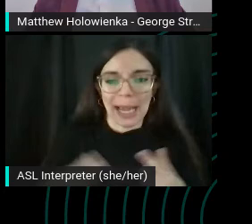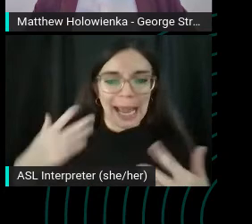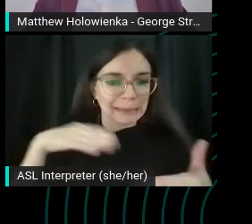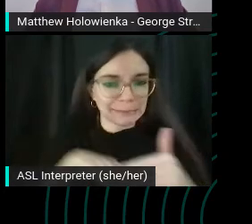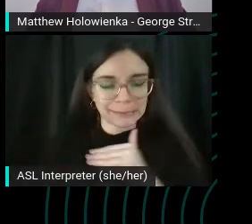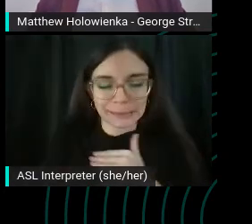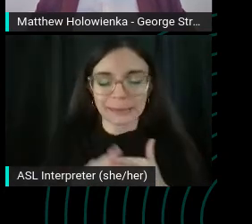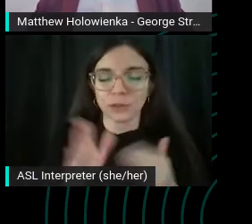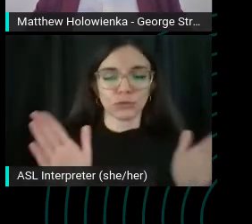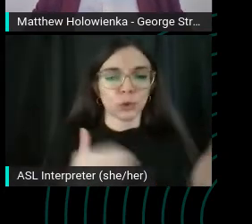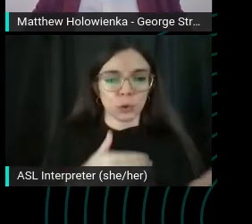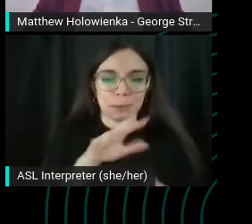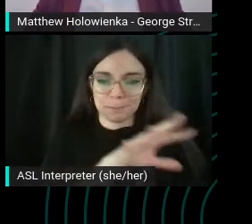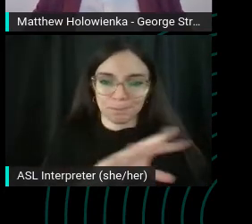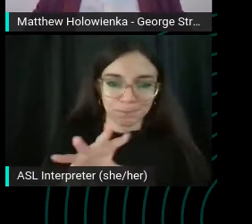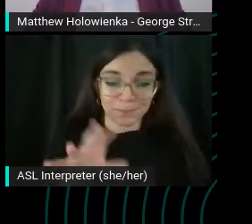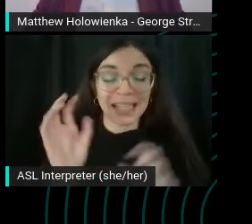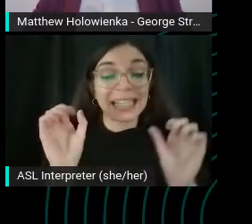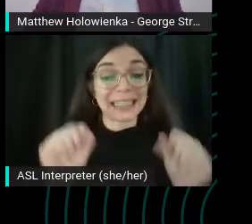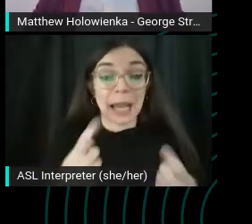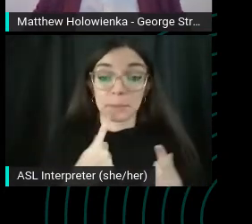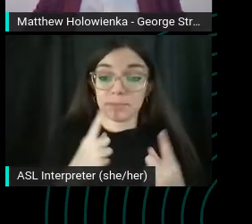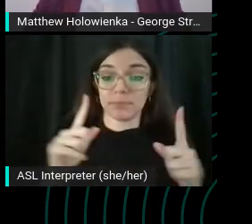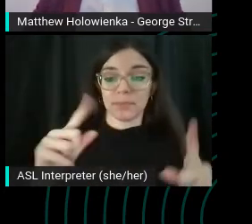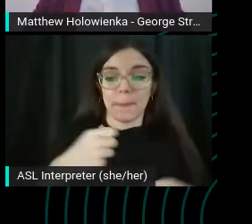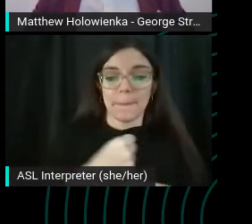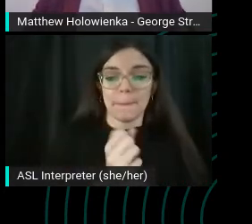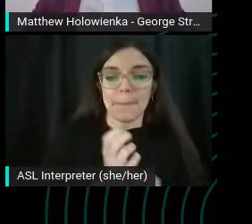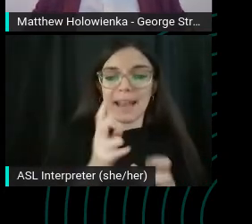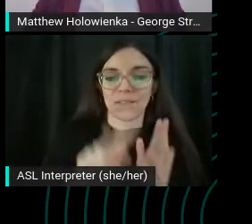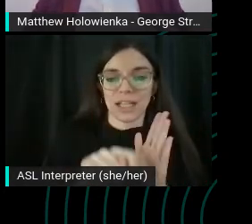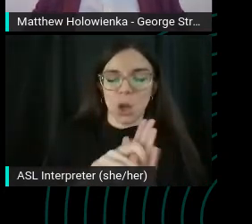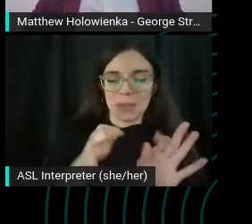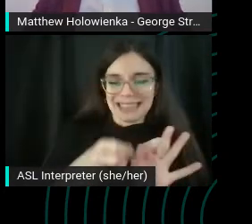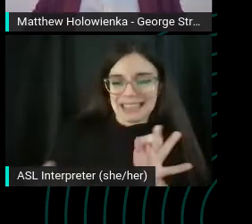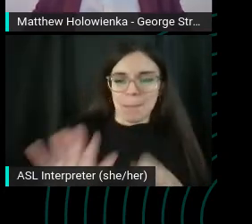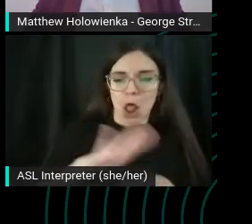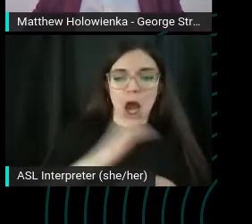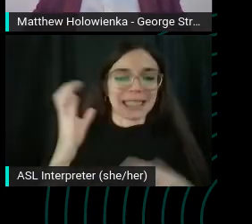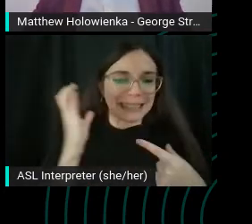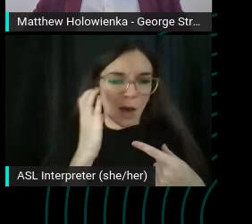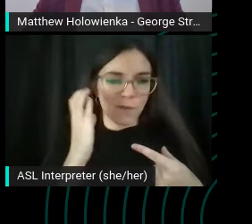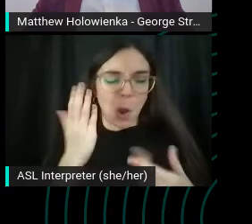and it can be perfectly effective to make video that is simple on a cell phone, not necessarily shot on a pro camera.